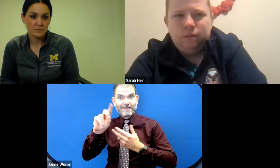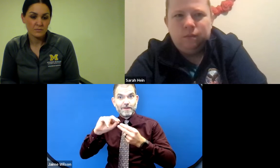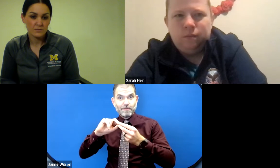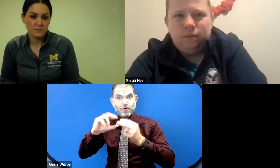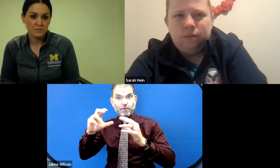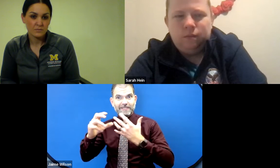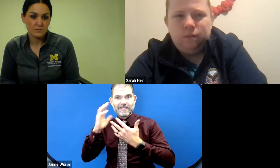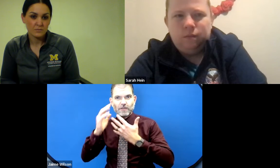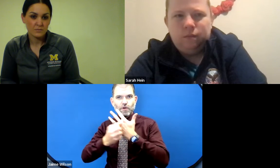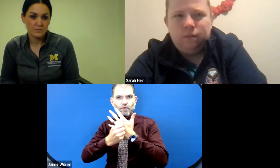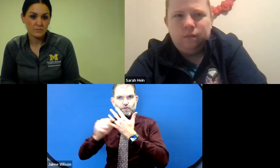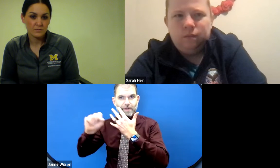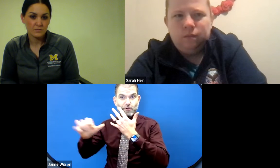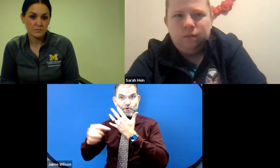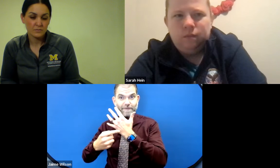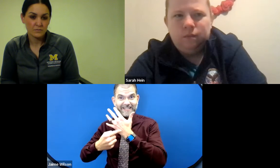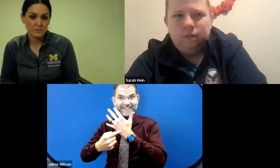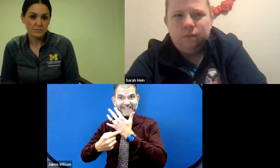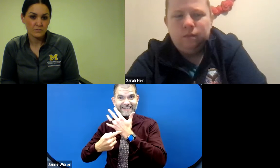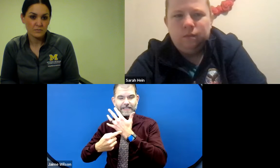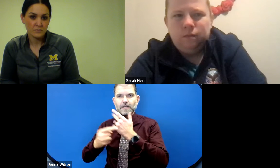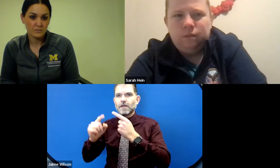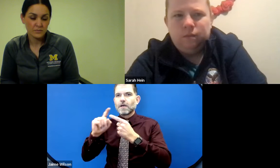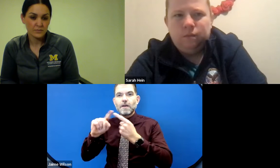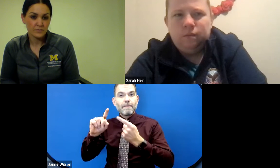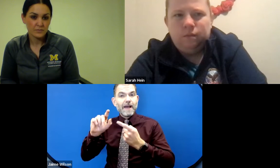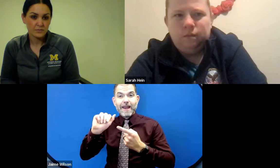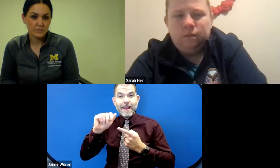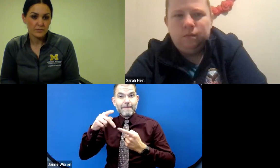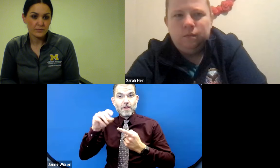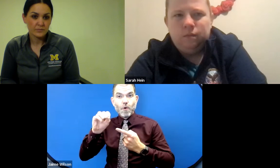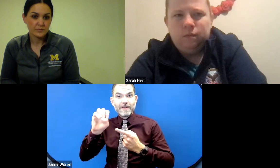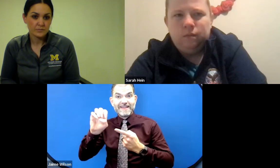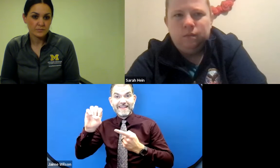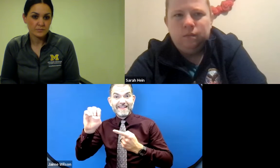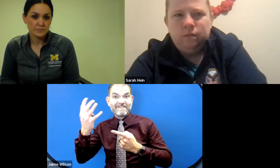ASL Interpreter: The Beta amelioid protein right. It will ASL Interpreter: digest it essentially and remove it.